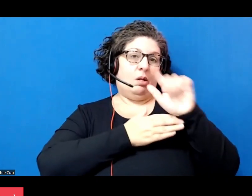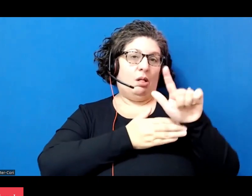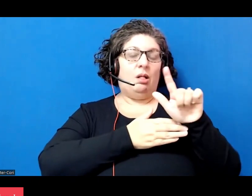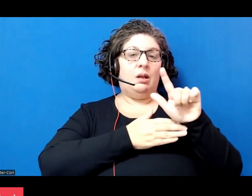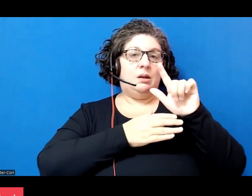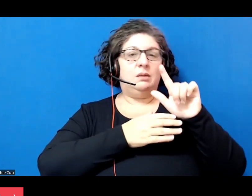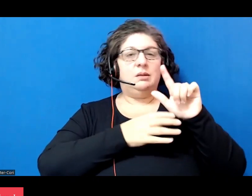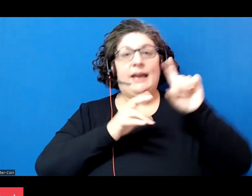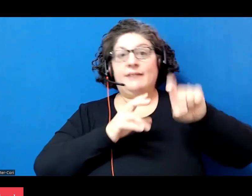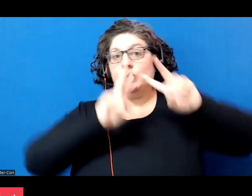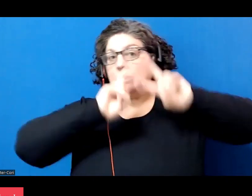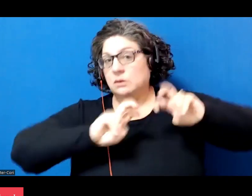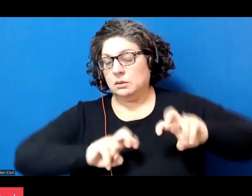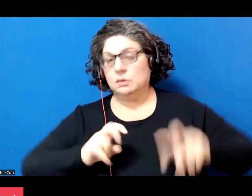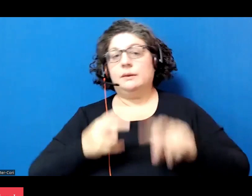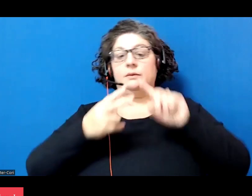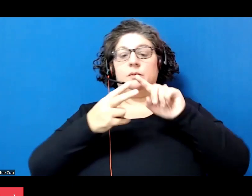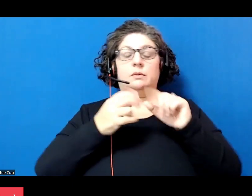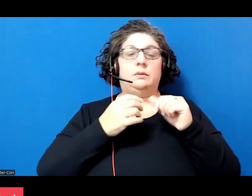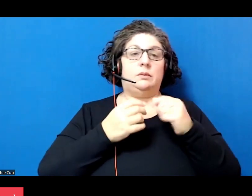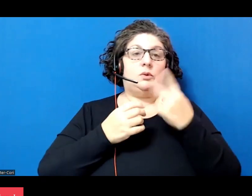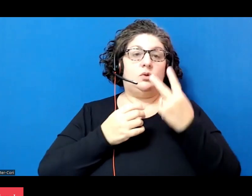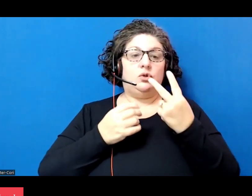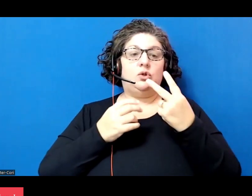There are two different lines of cases.